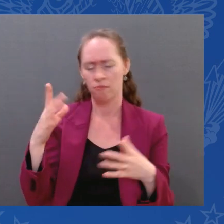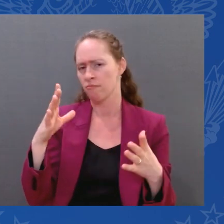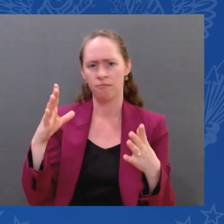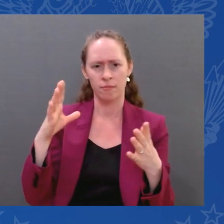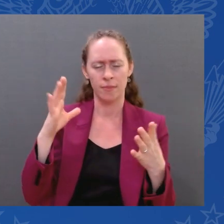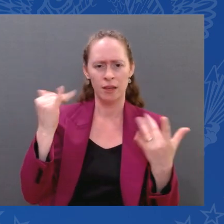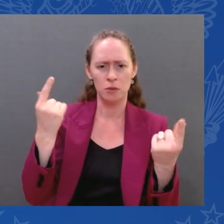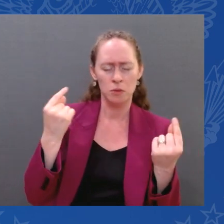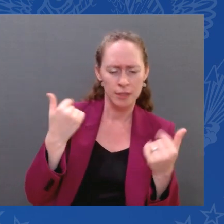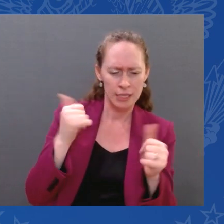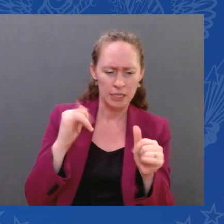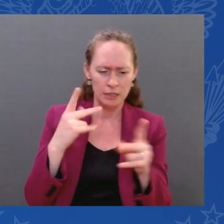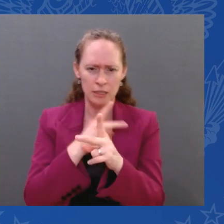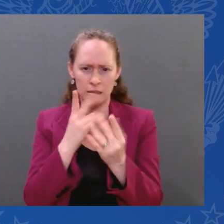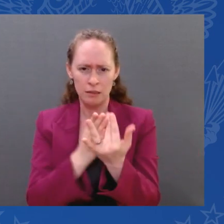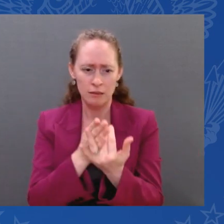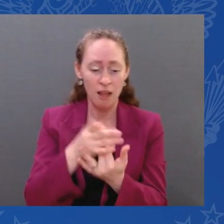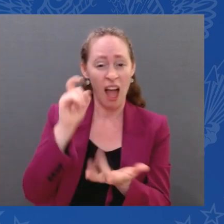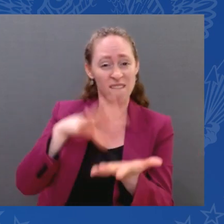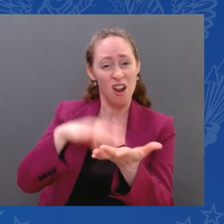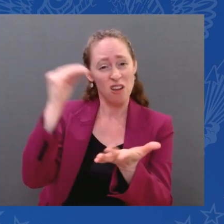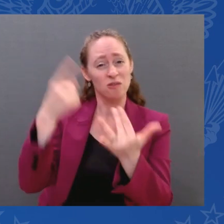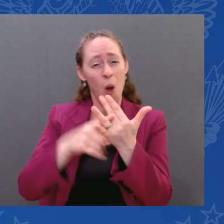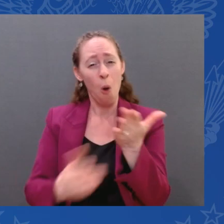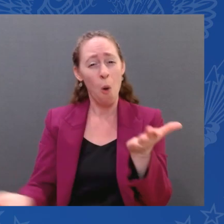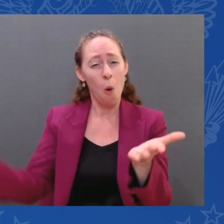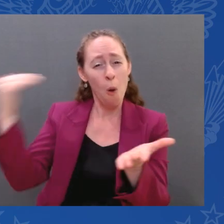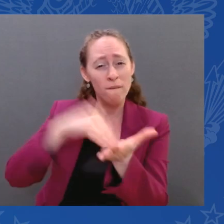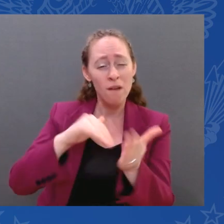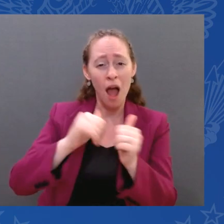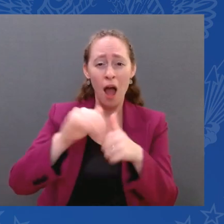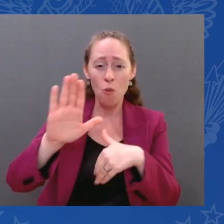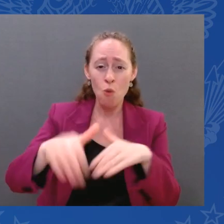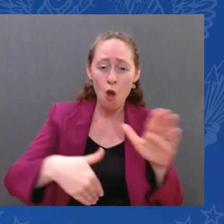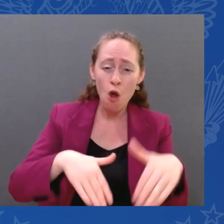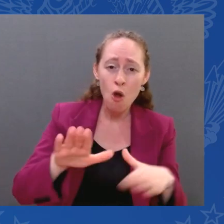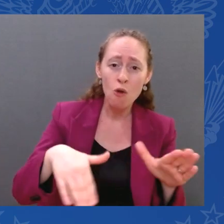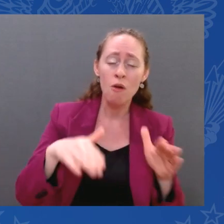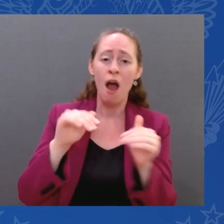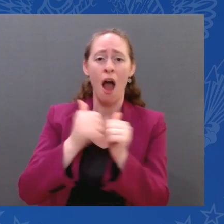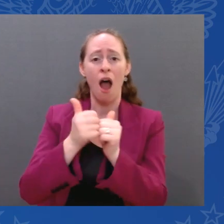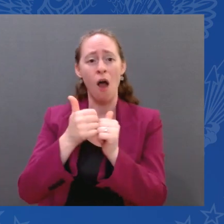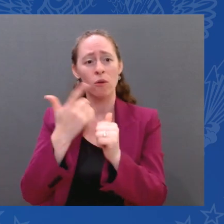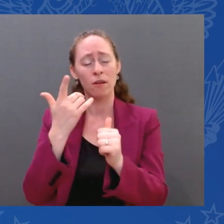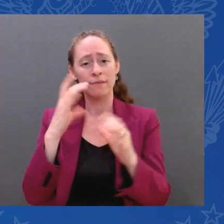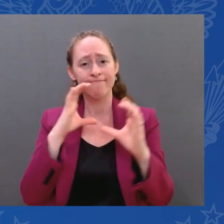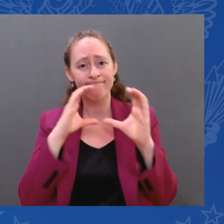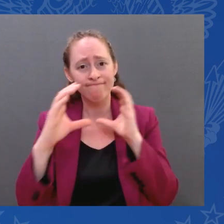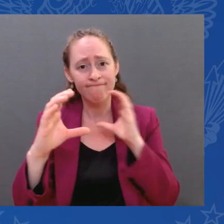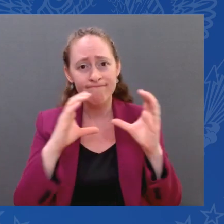with the support of her husband, U.S. Senator Mark Kelly. She turned pain into purpose as one of the most powerful voices